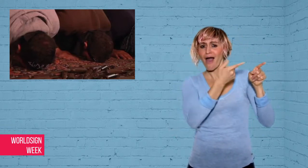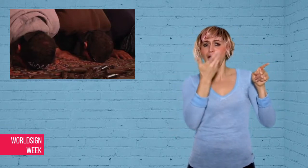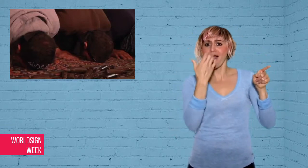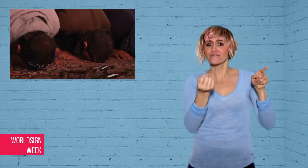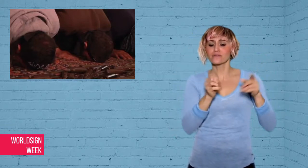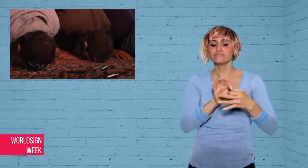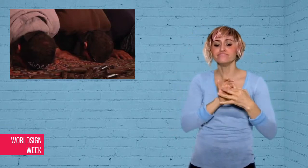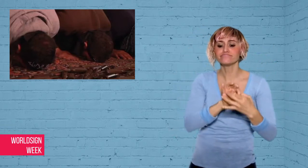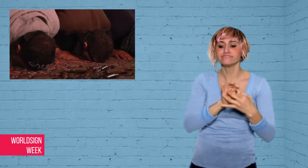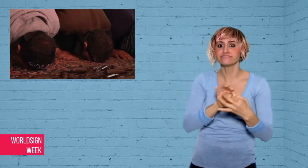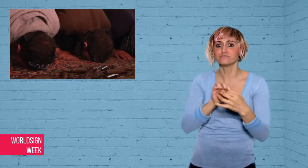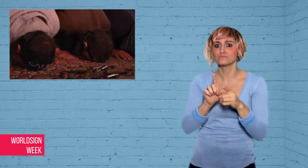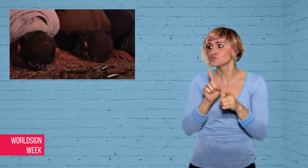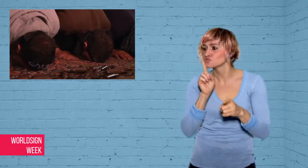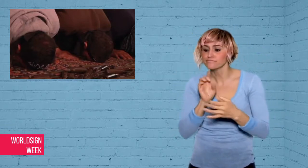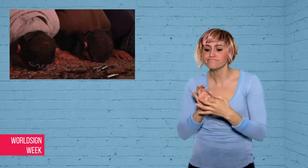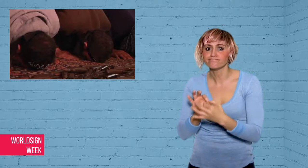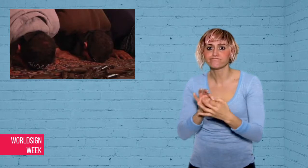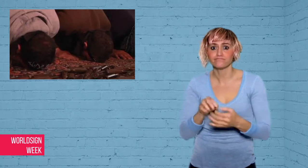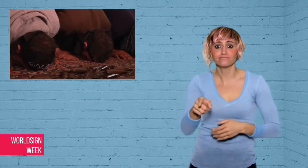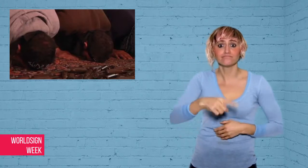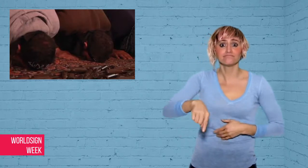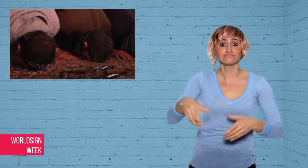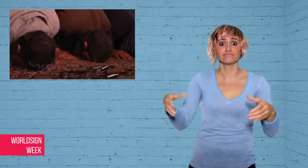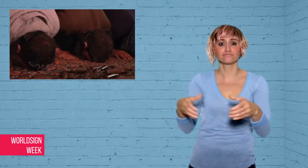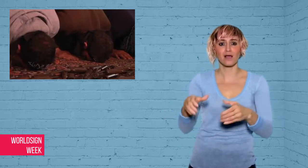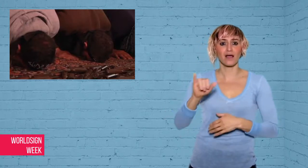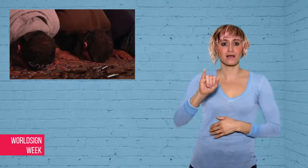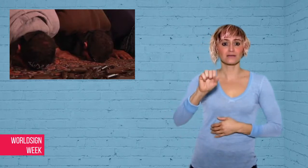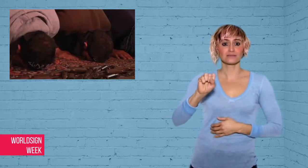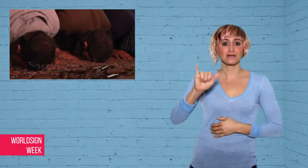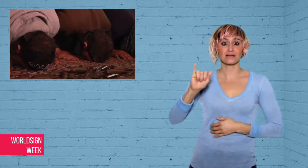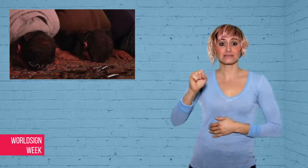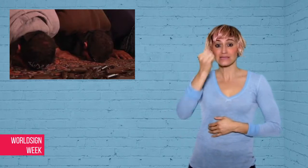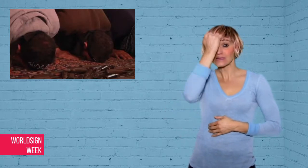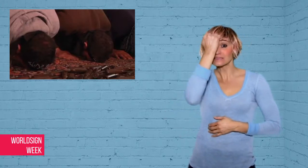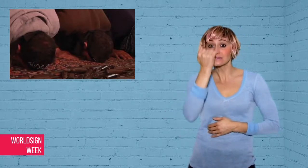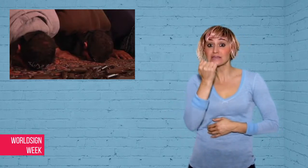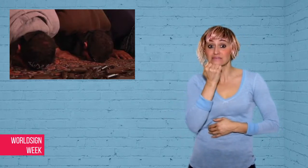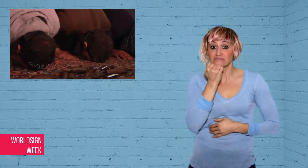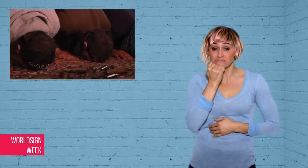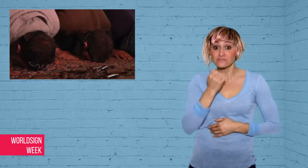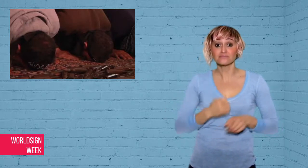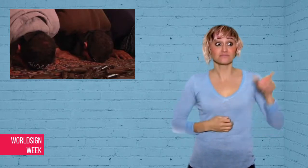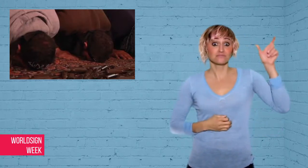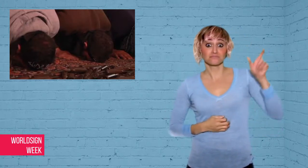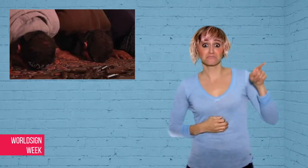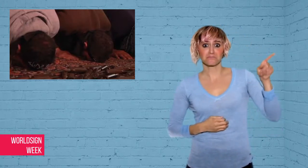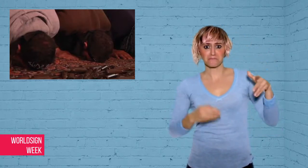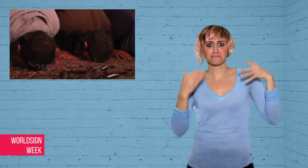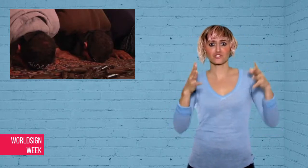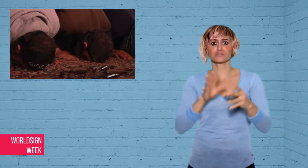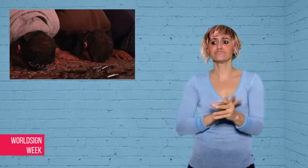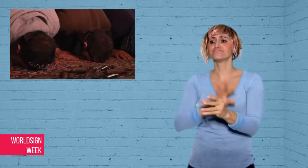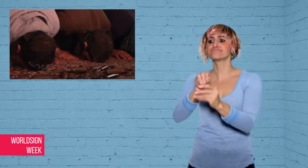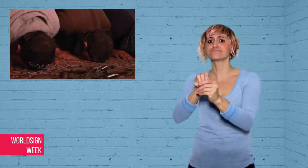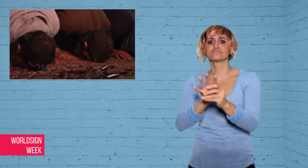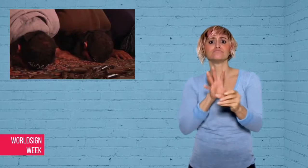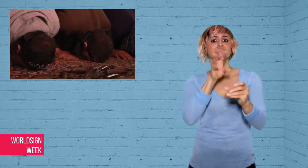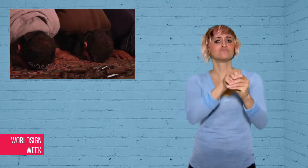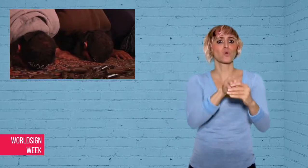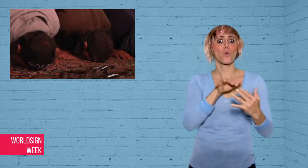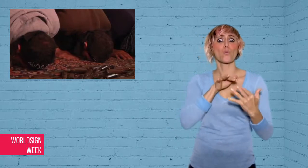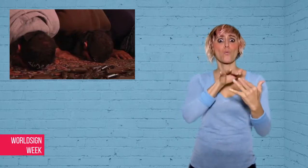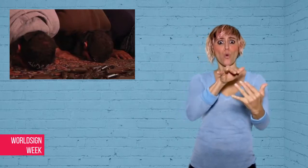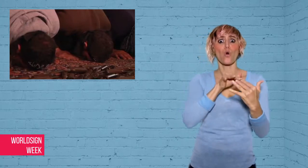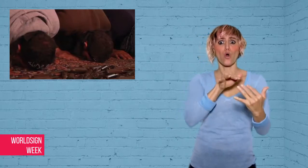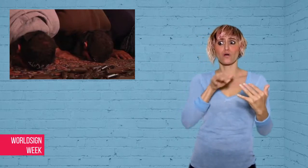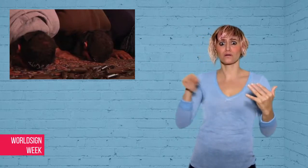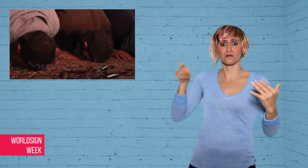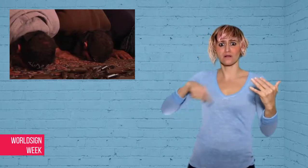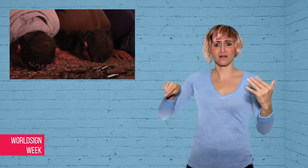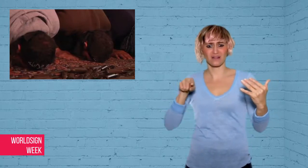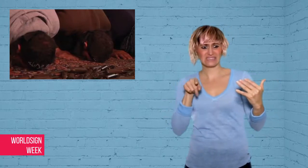have connections to ISIS, and have been involved